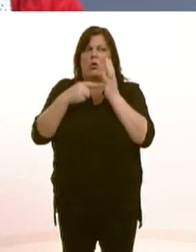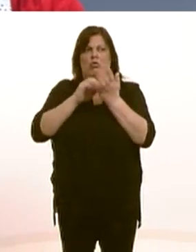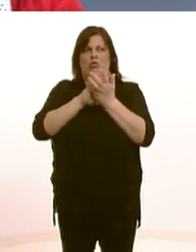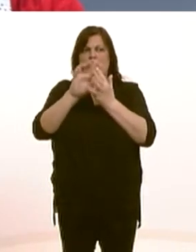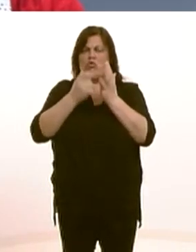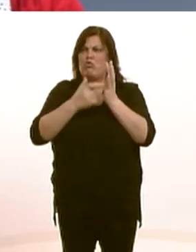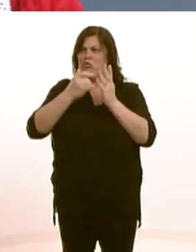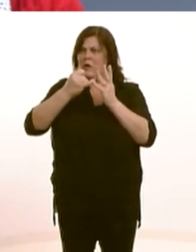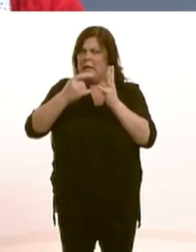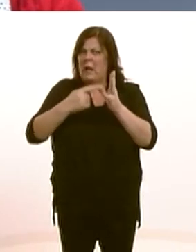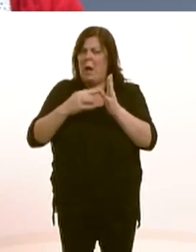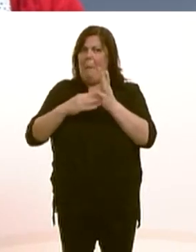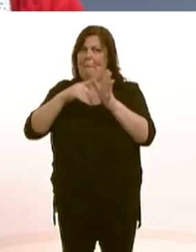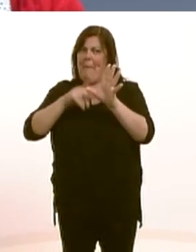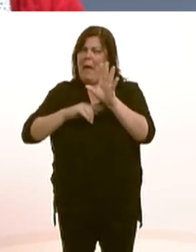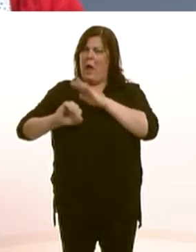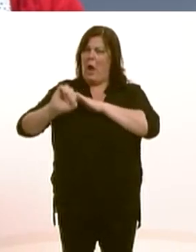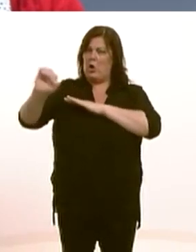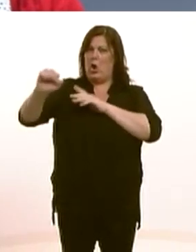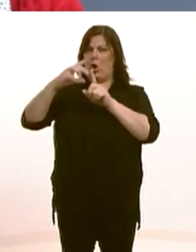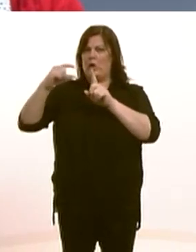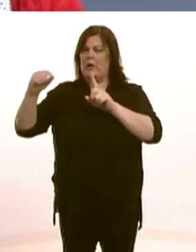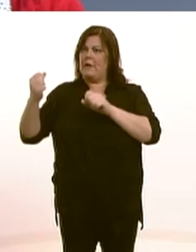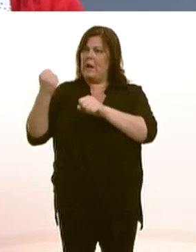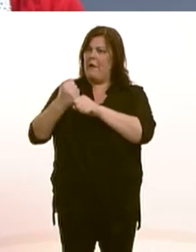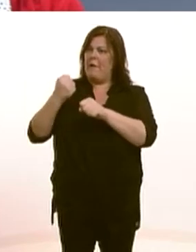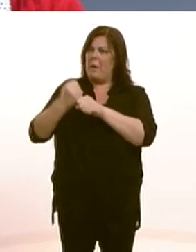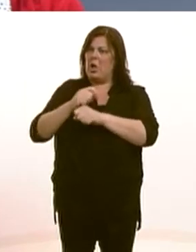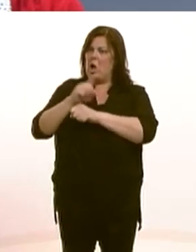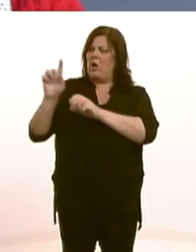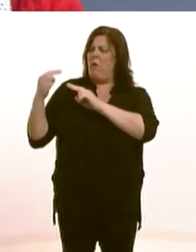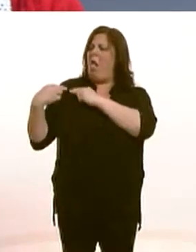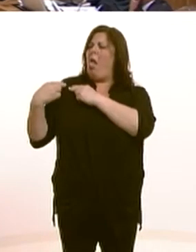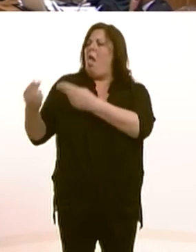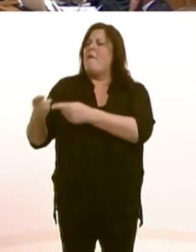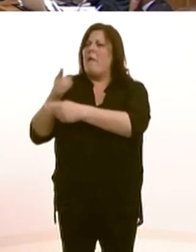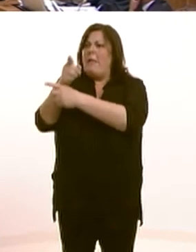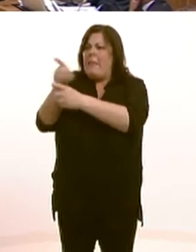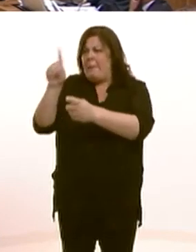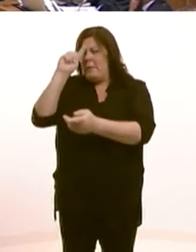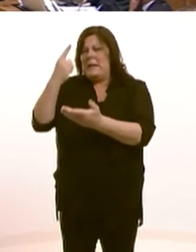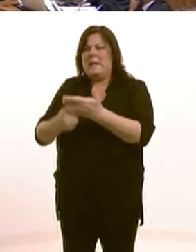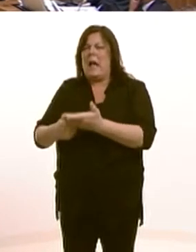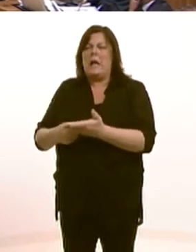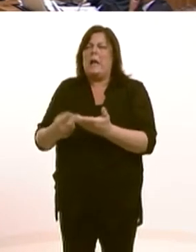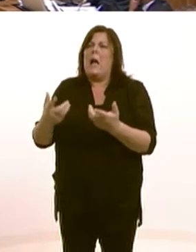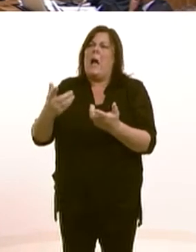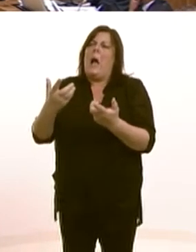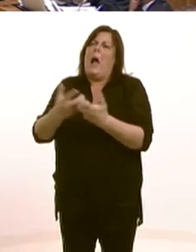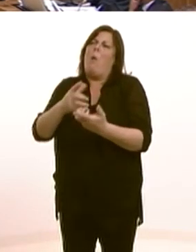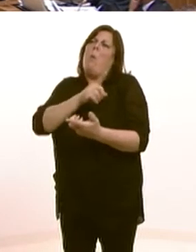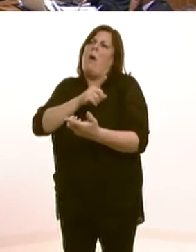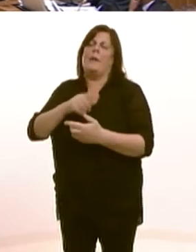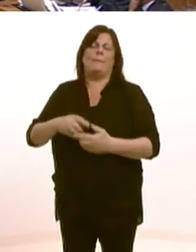giving them the final say as to how Brexit will impact on this nation? Carwyn Jones: Sheís got the issue confused.